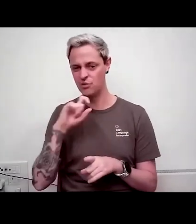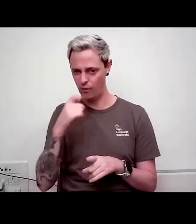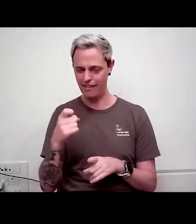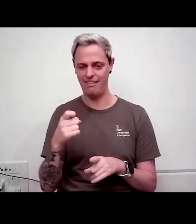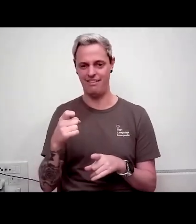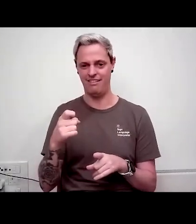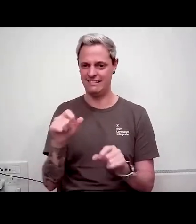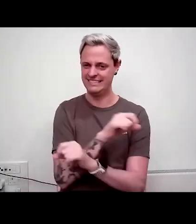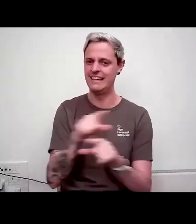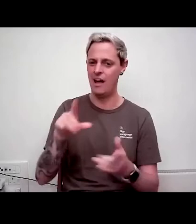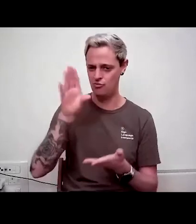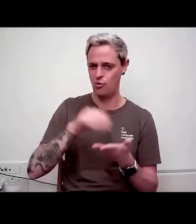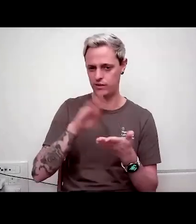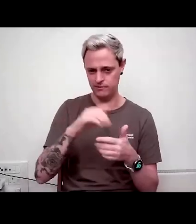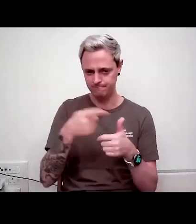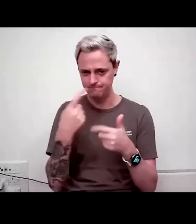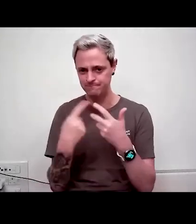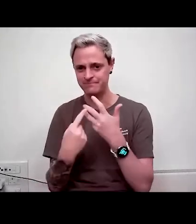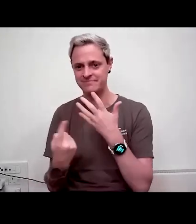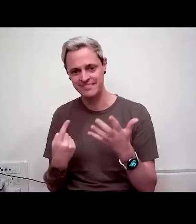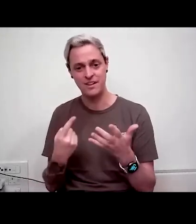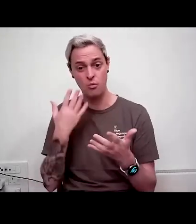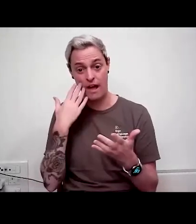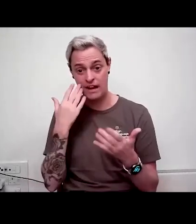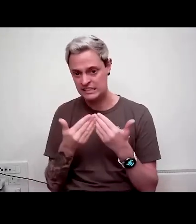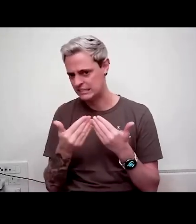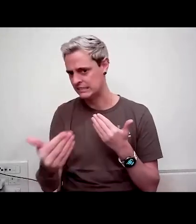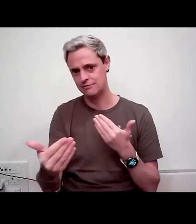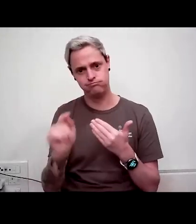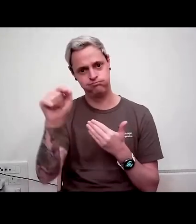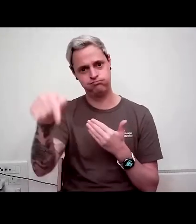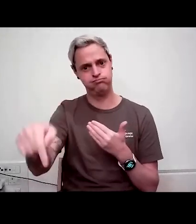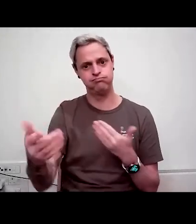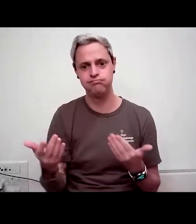after the conference. They, it will be a little while before they are made available,